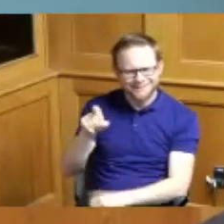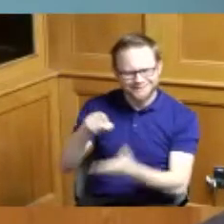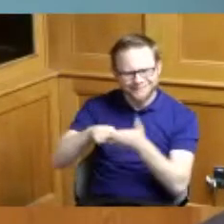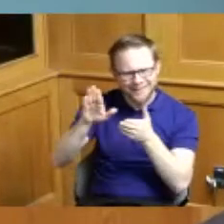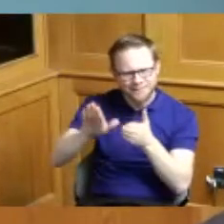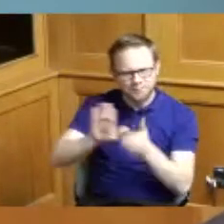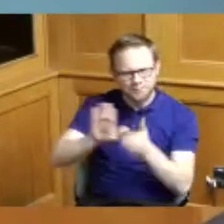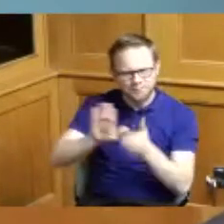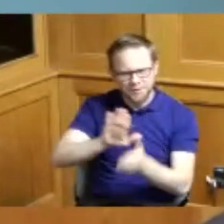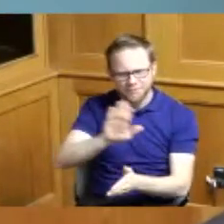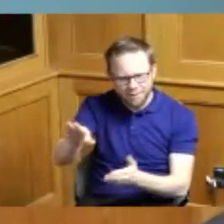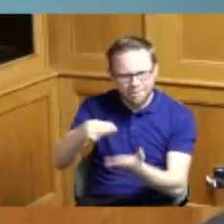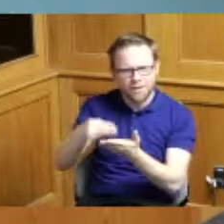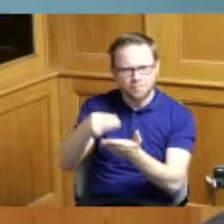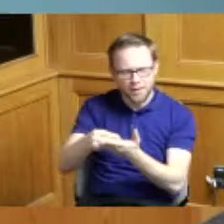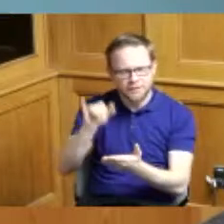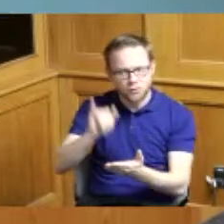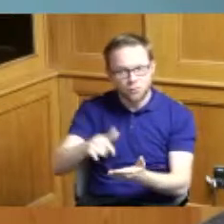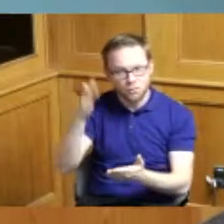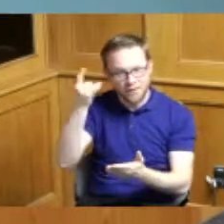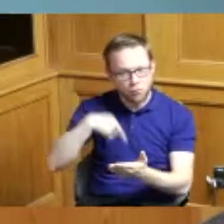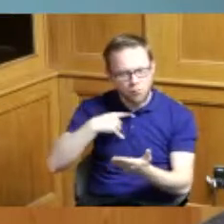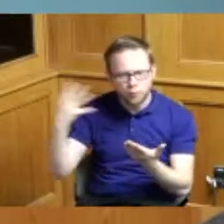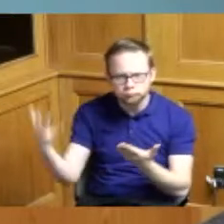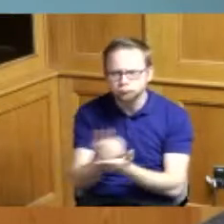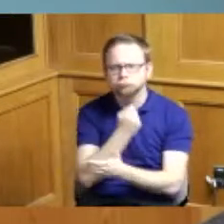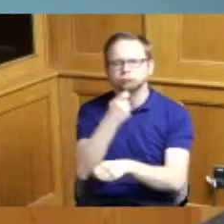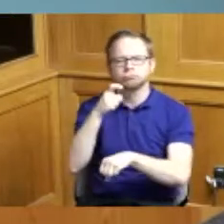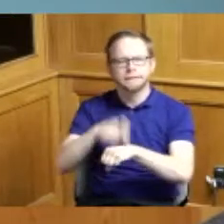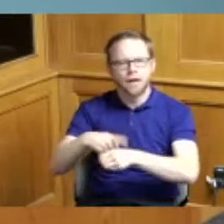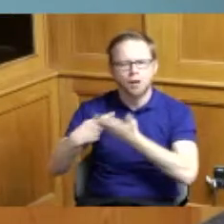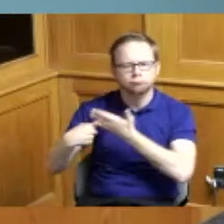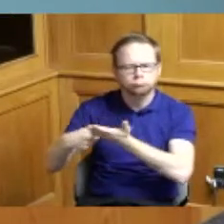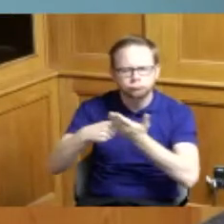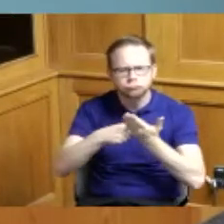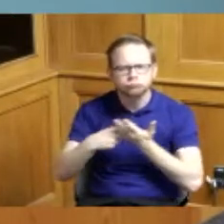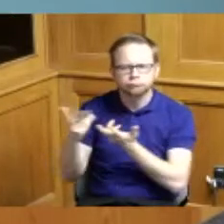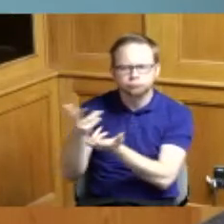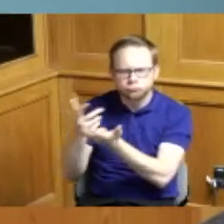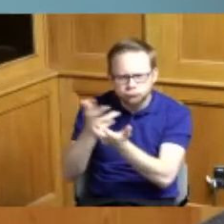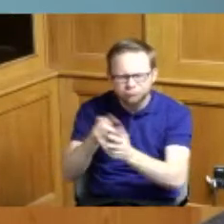the time to decide what we're going to do we're asking the right questions